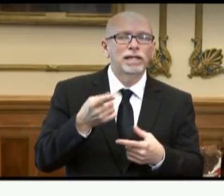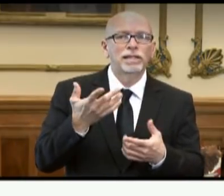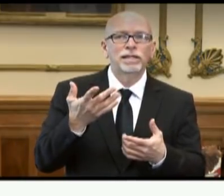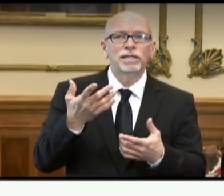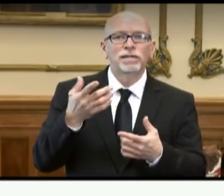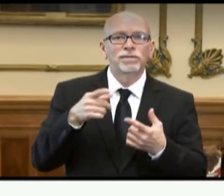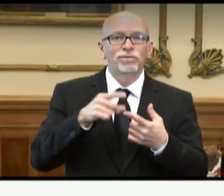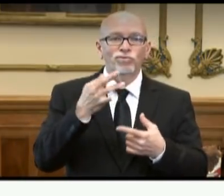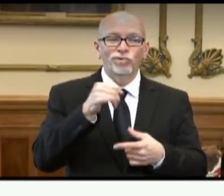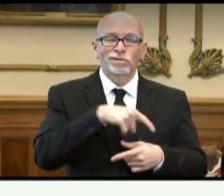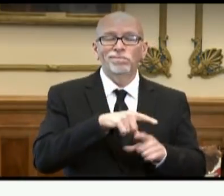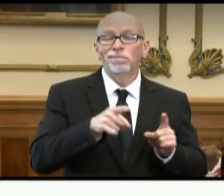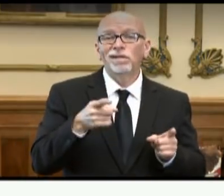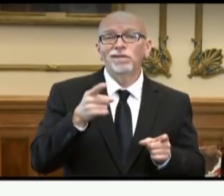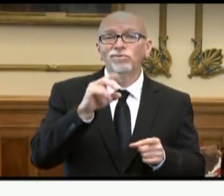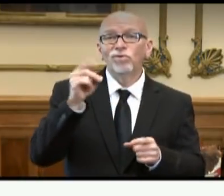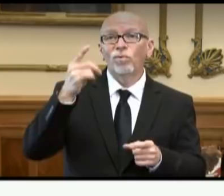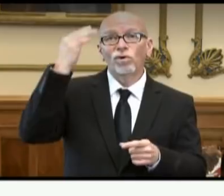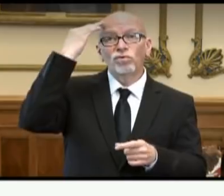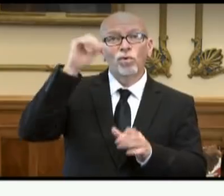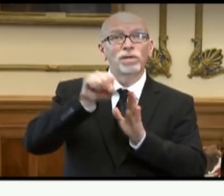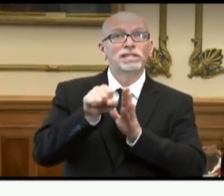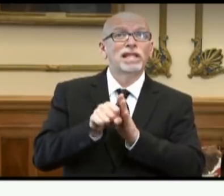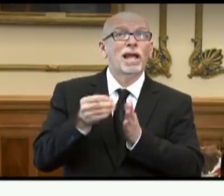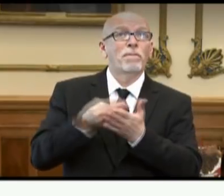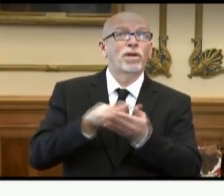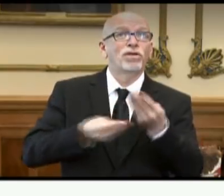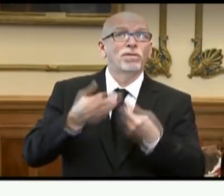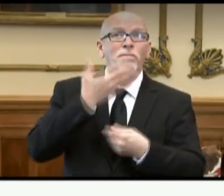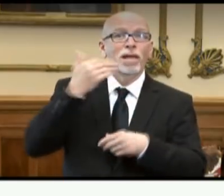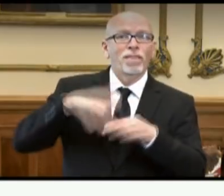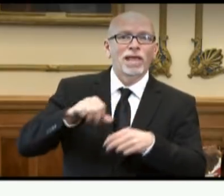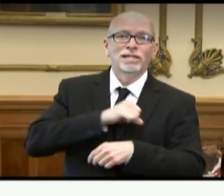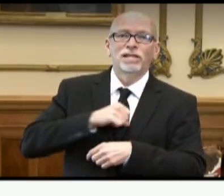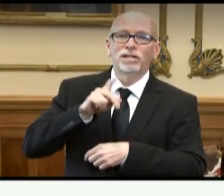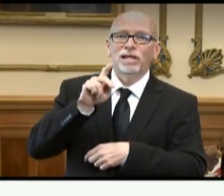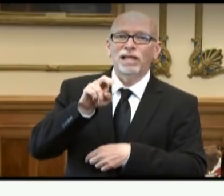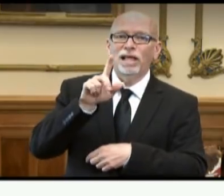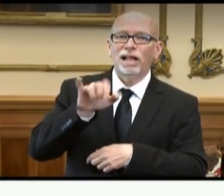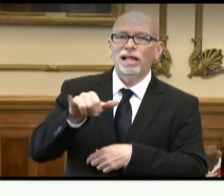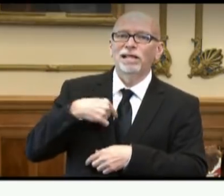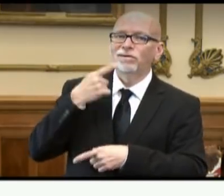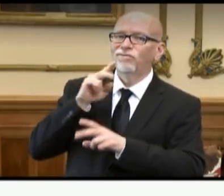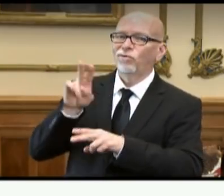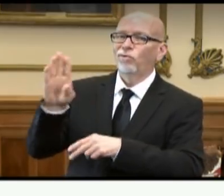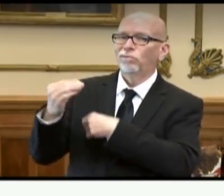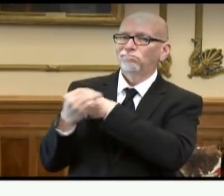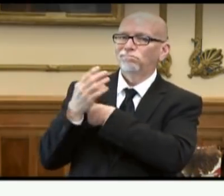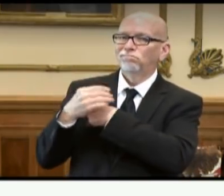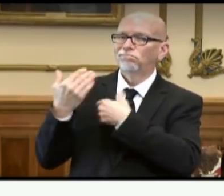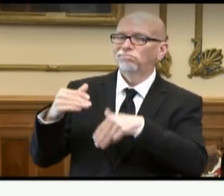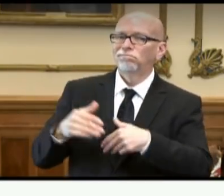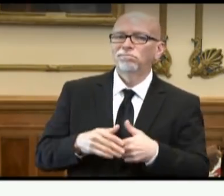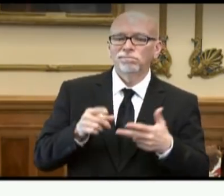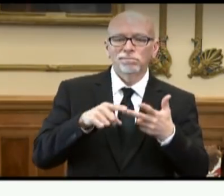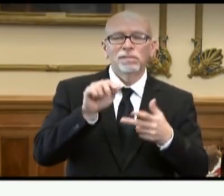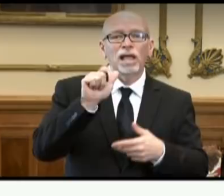SENATOR LIUKINLY, A FORMER STATE SEN TOREY, 25 YEARS OF EXPERIENCE.